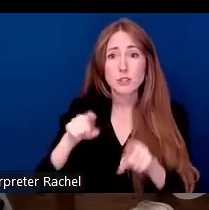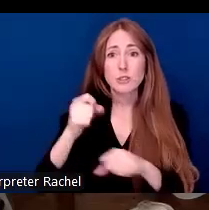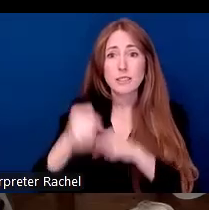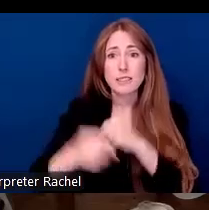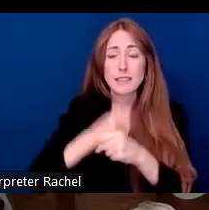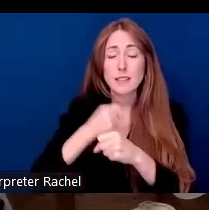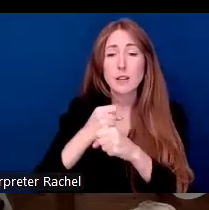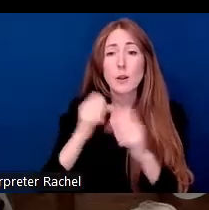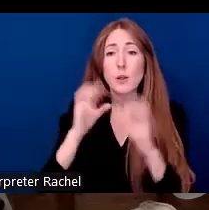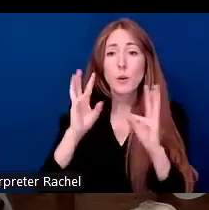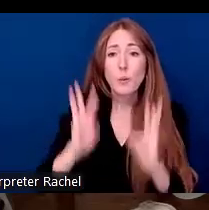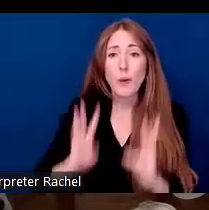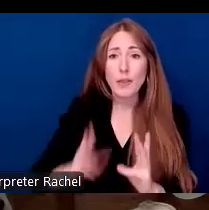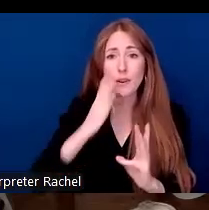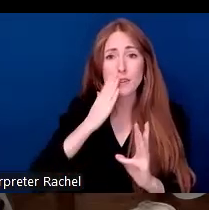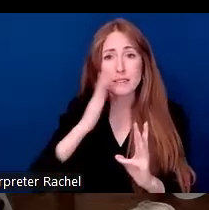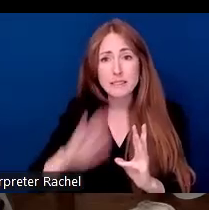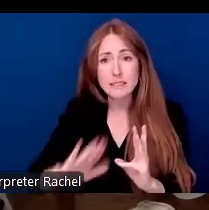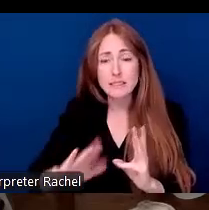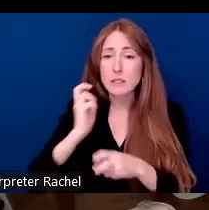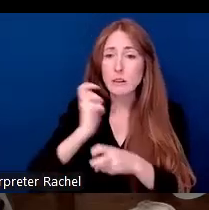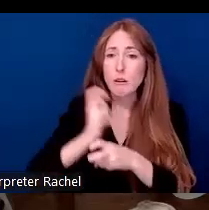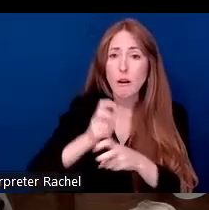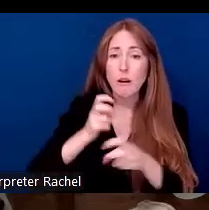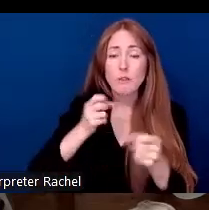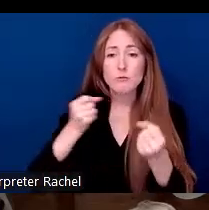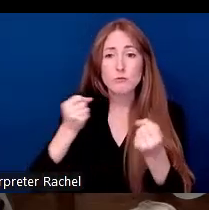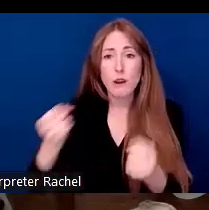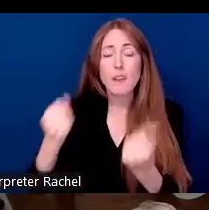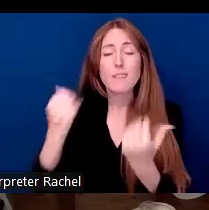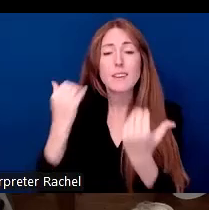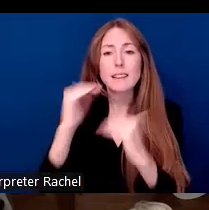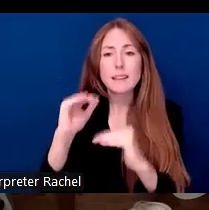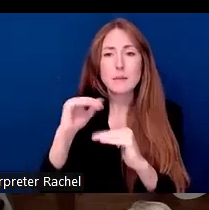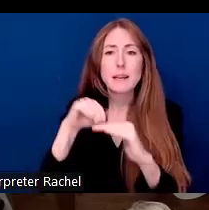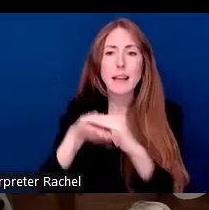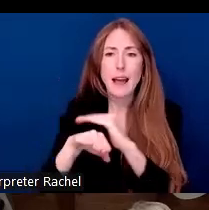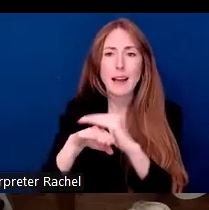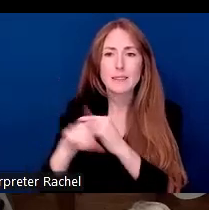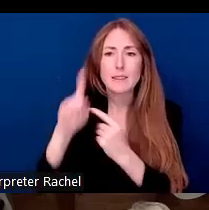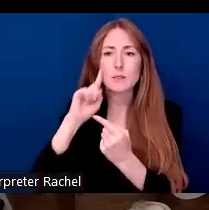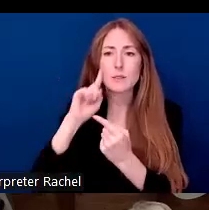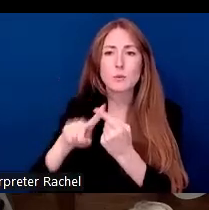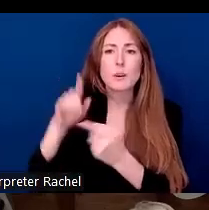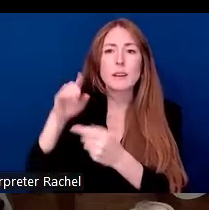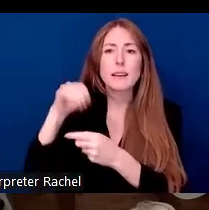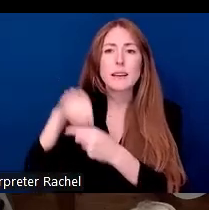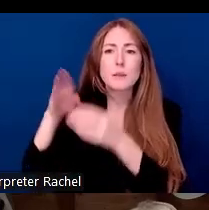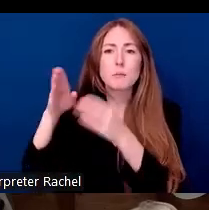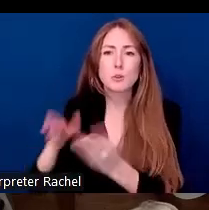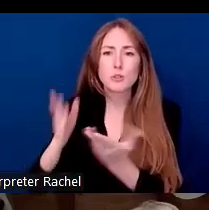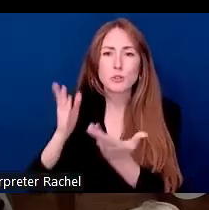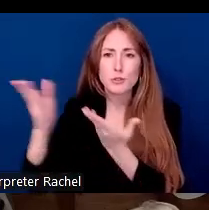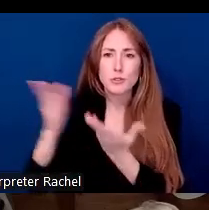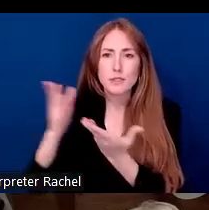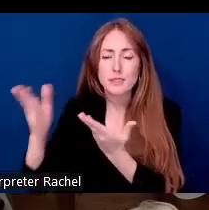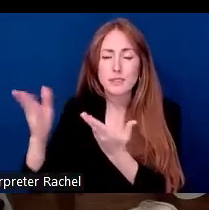of access to in-person services. In addition, these same large geographical service delivery